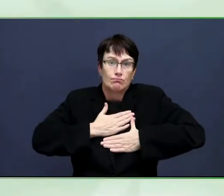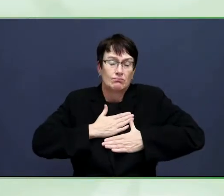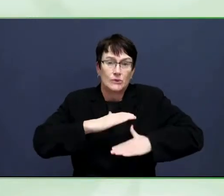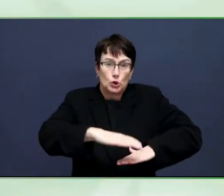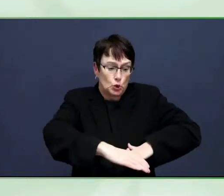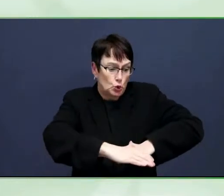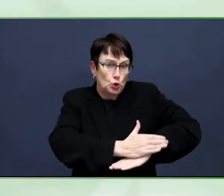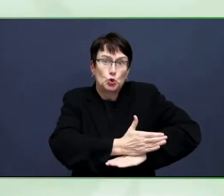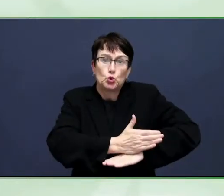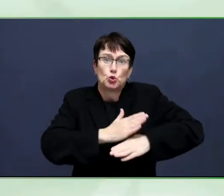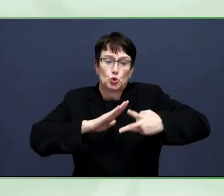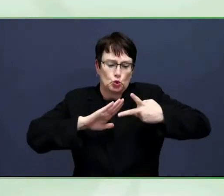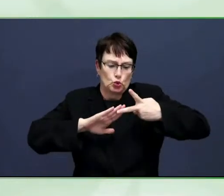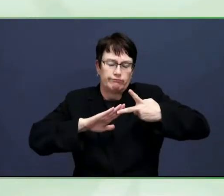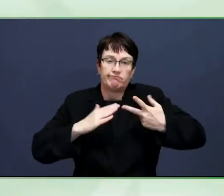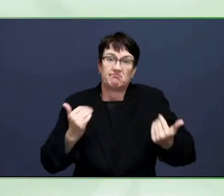This was the idea.